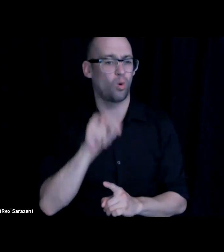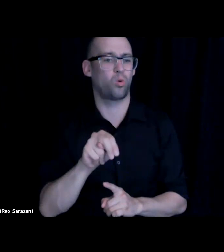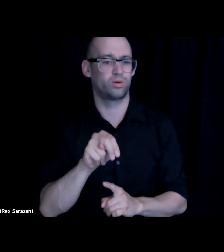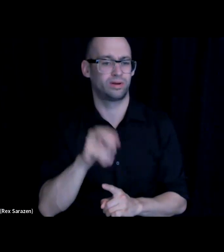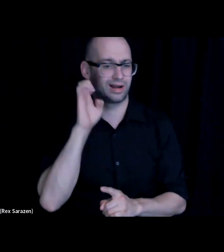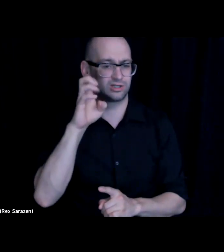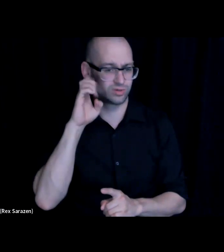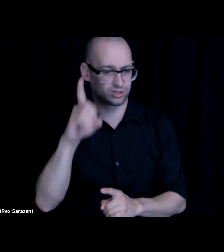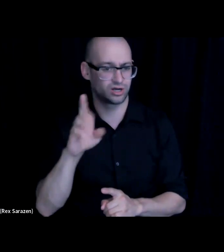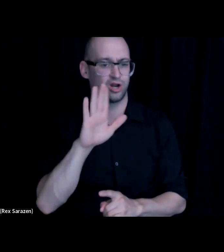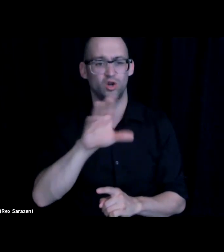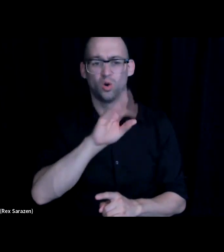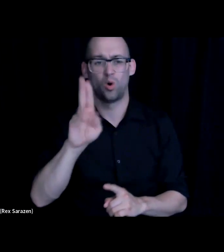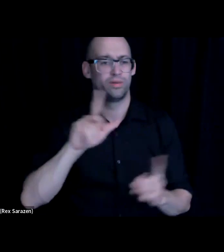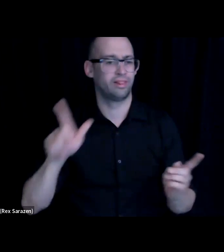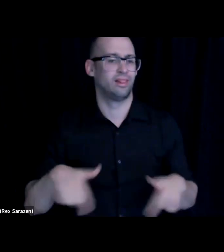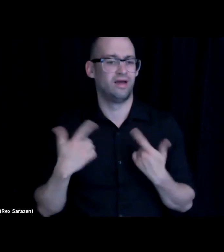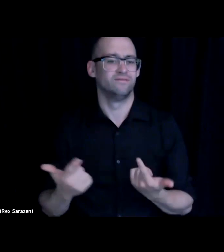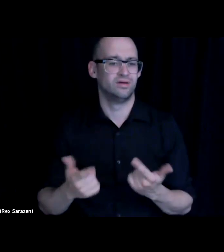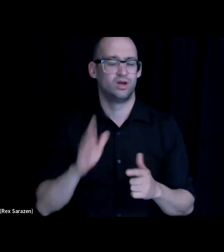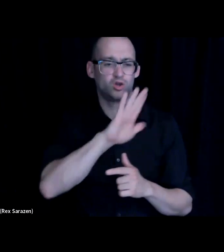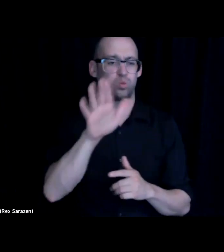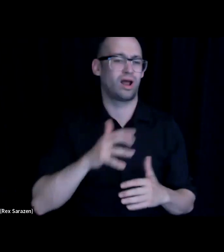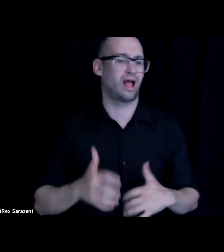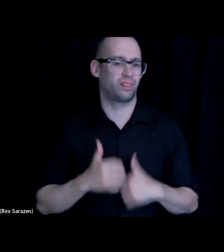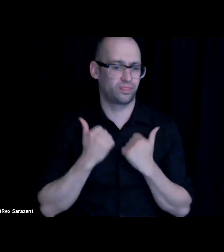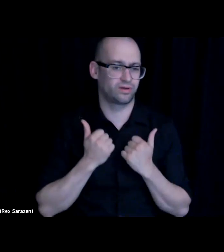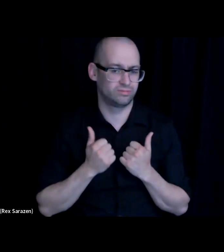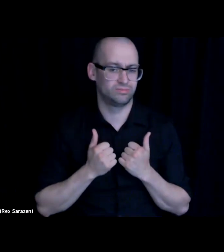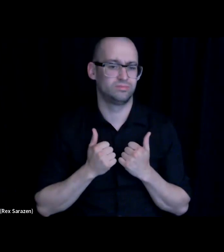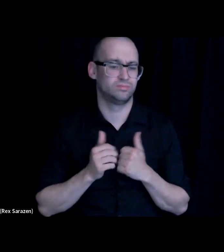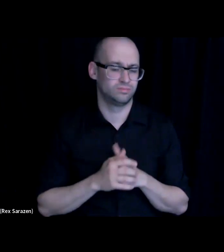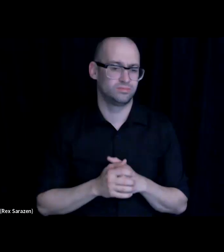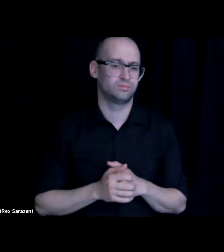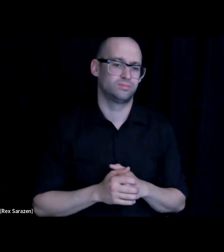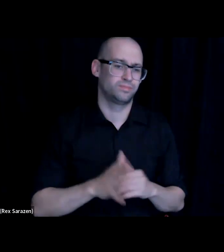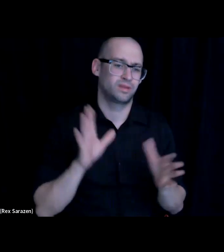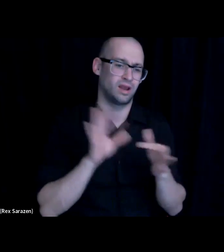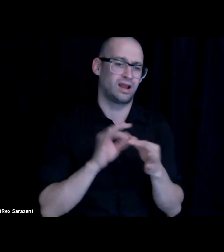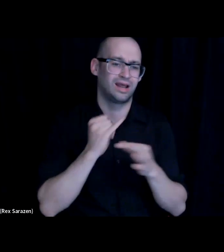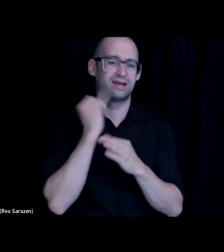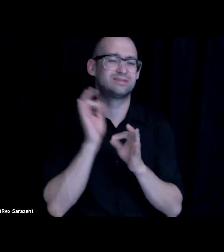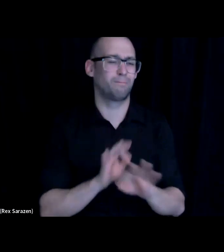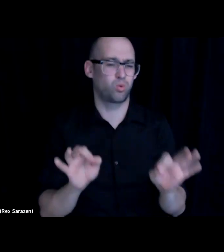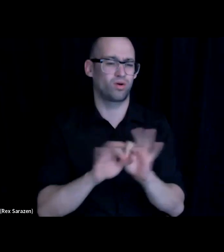your own livelihood, your own health and well being. Connectivity is critical to everything